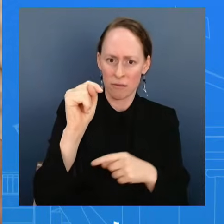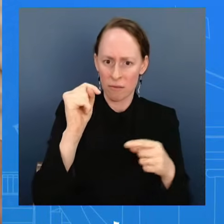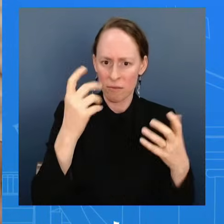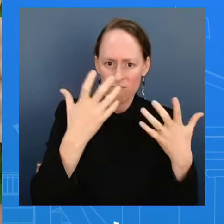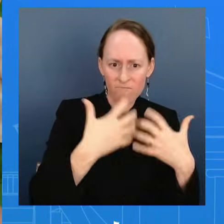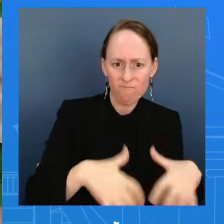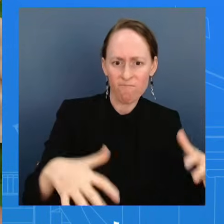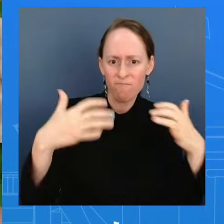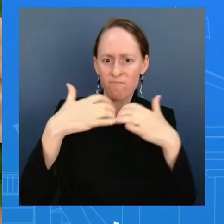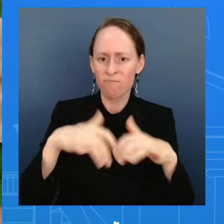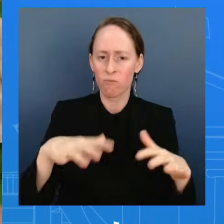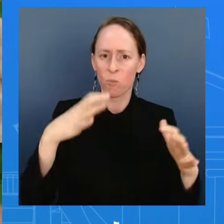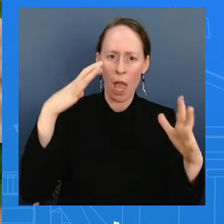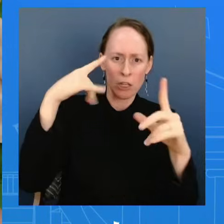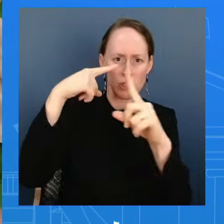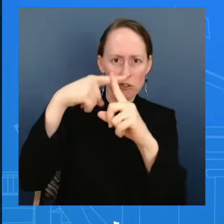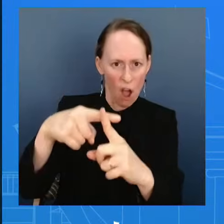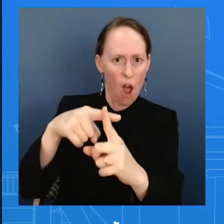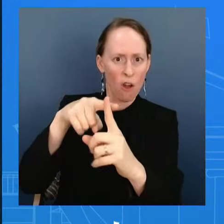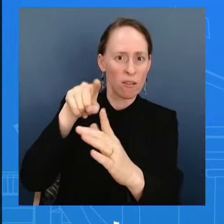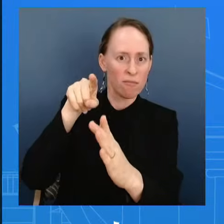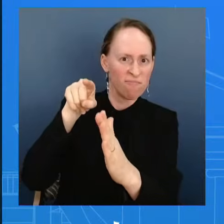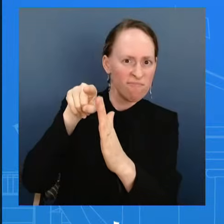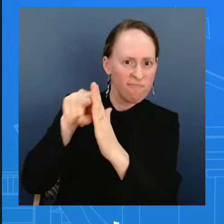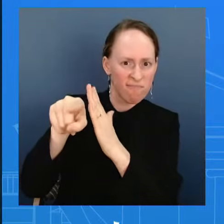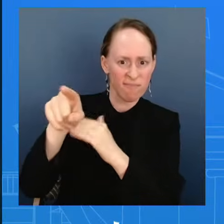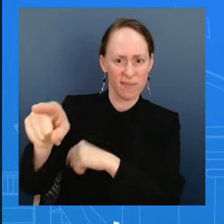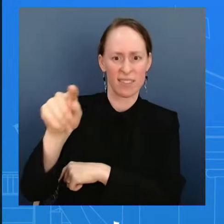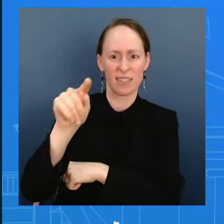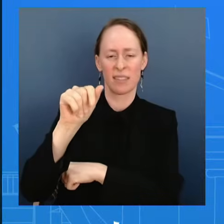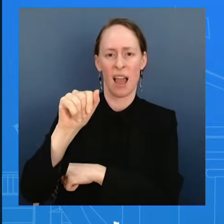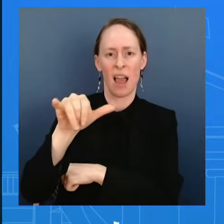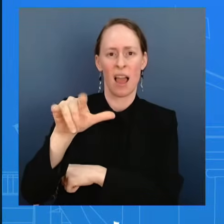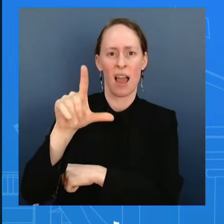you know, remain resilient. All of those da- -- those data points are important.